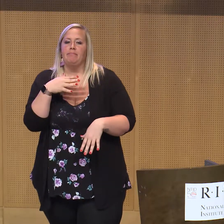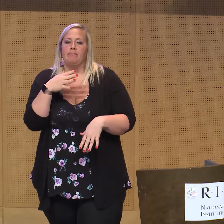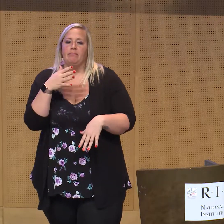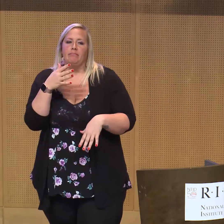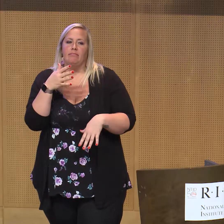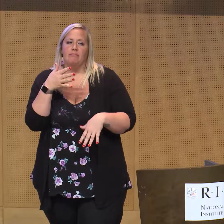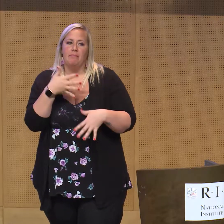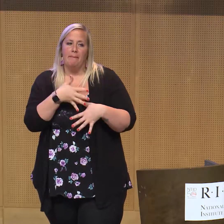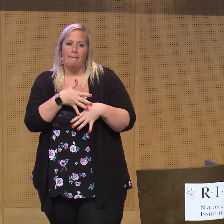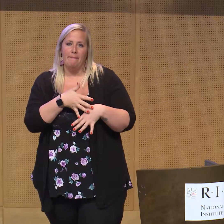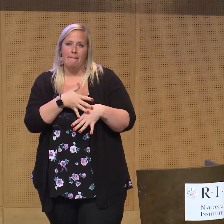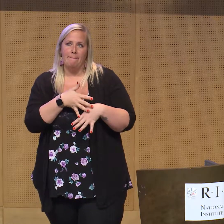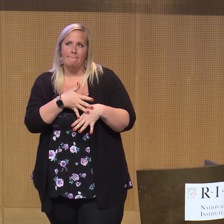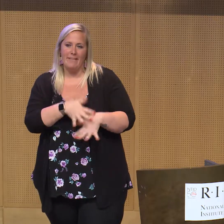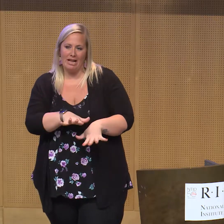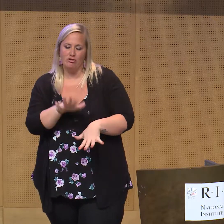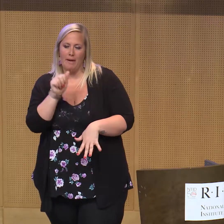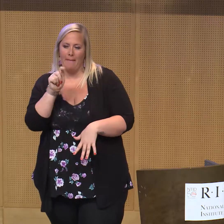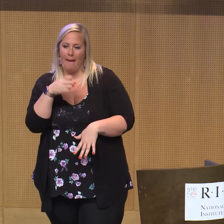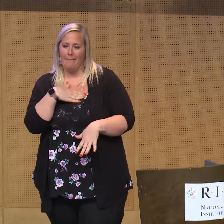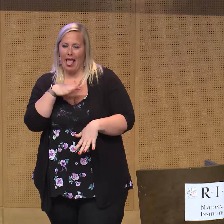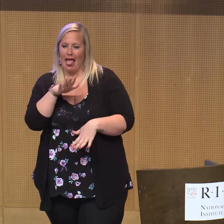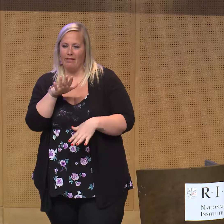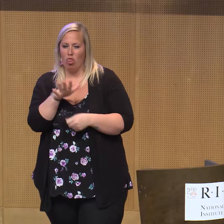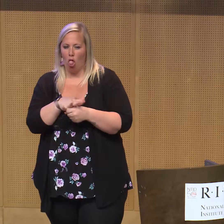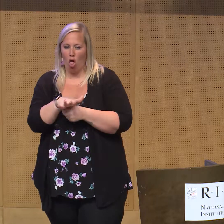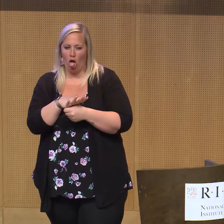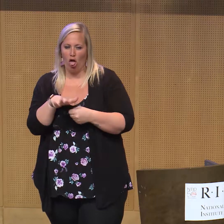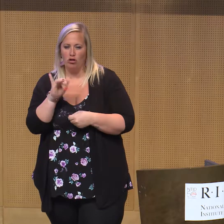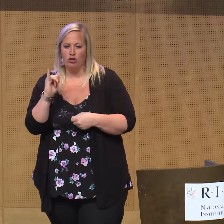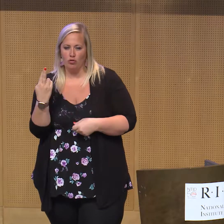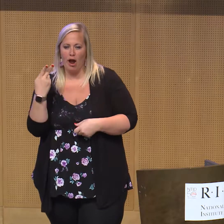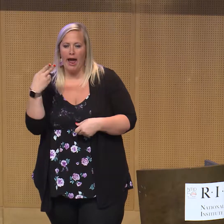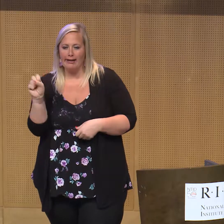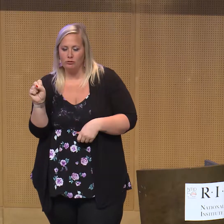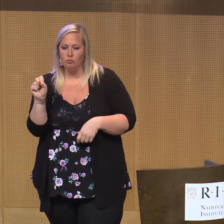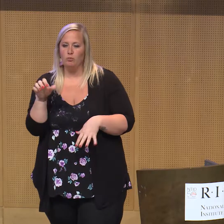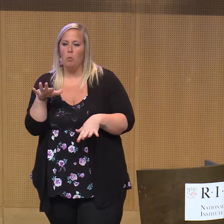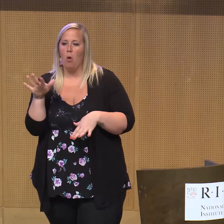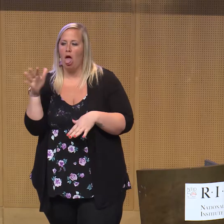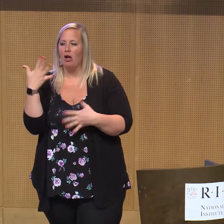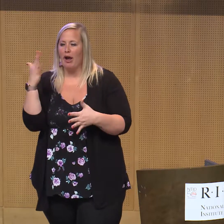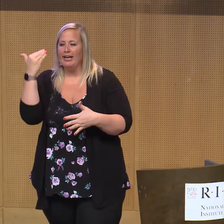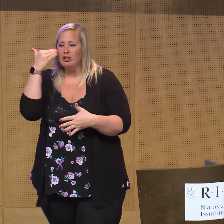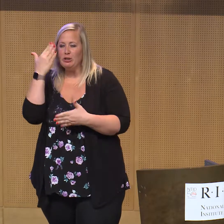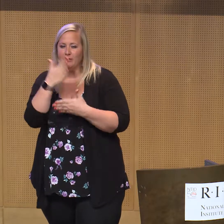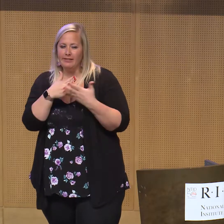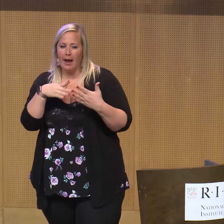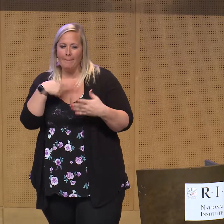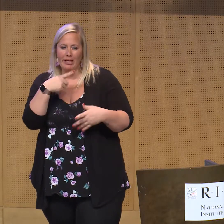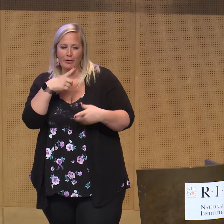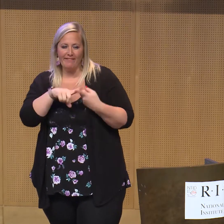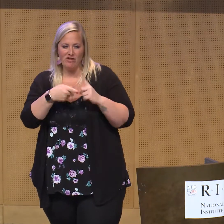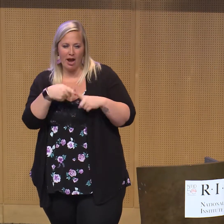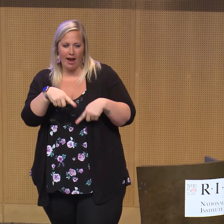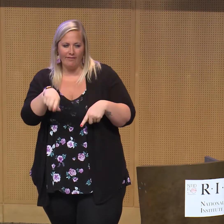and so after that, we were encouraged to go to mainstream classrooms. And so I was mainstreamed at my local junior high school,